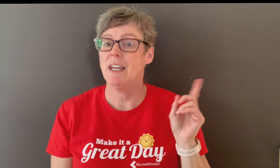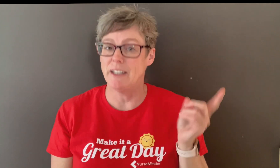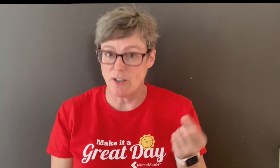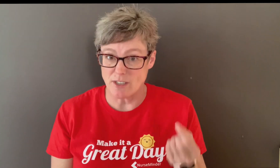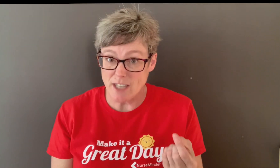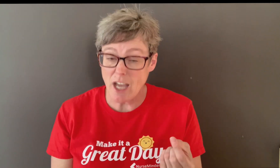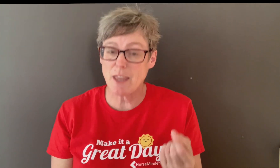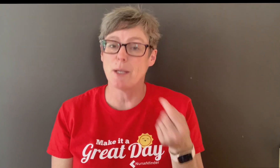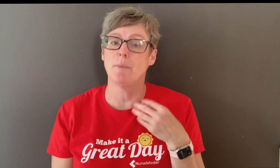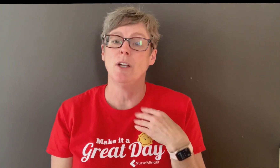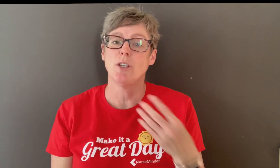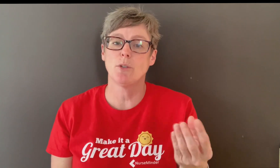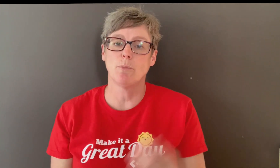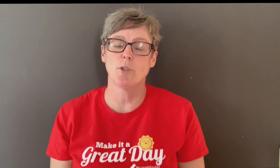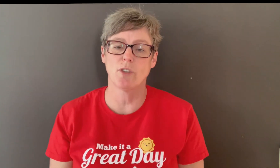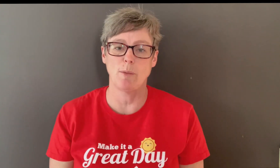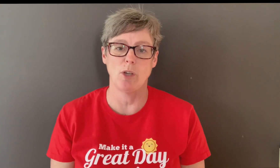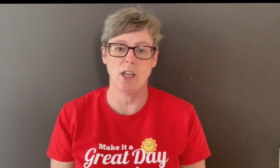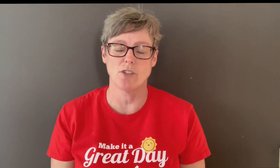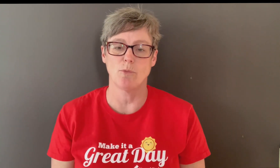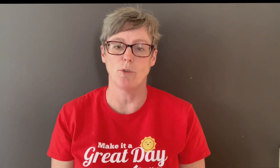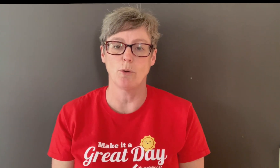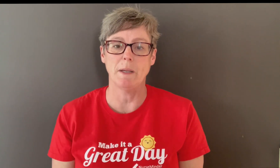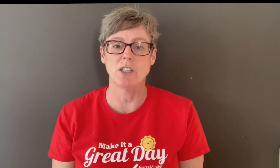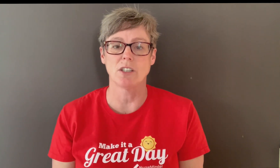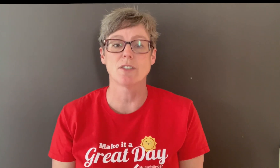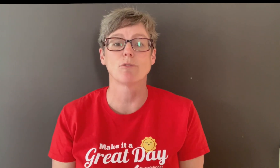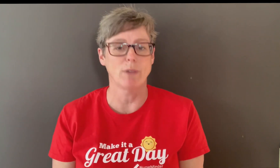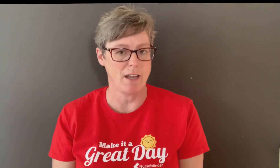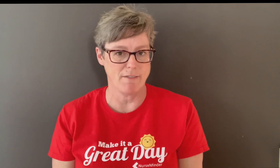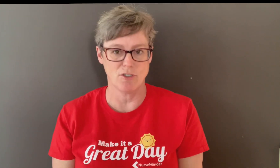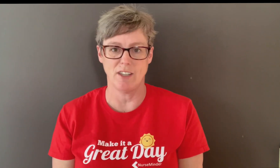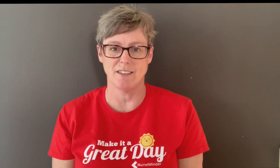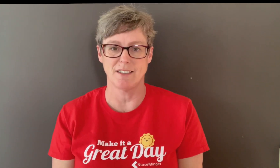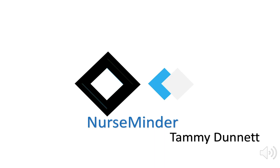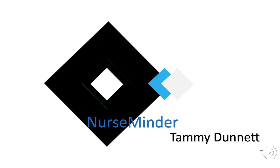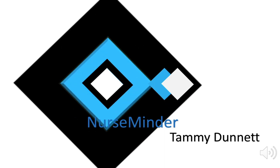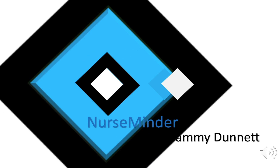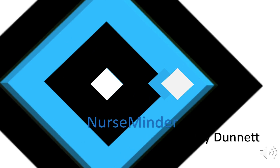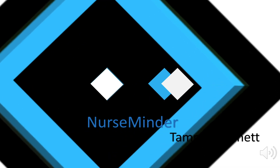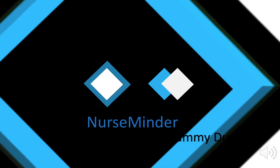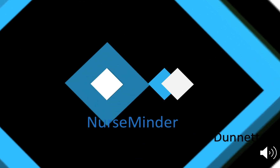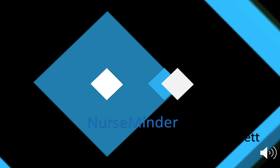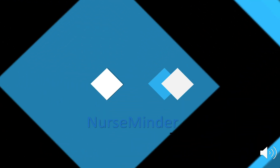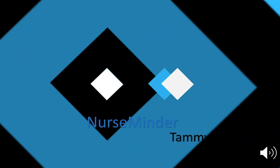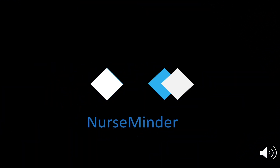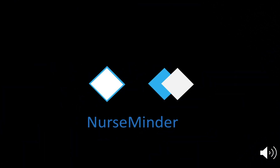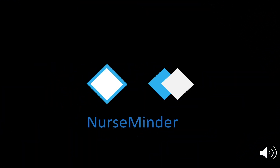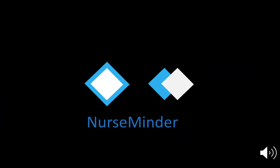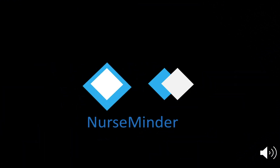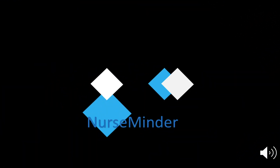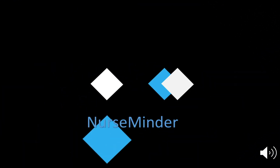and how to sign them to improve the communication with your patients right after this.